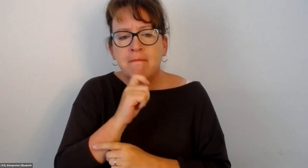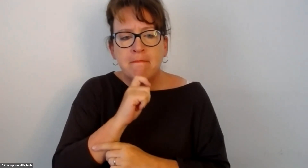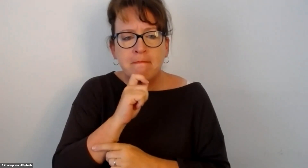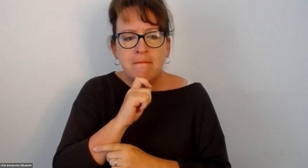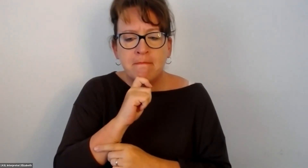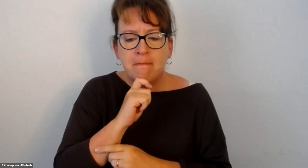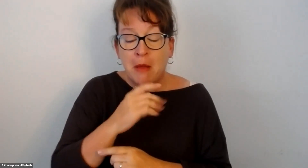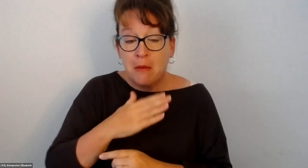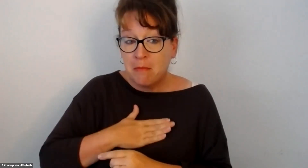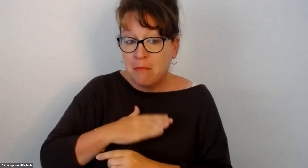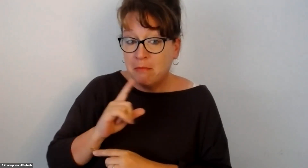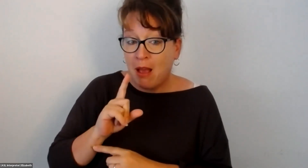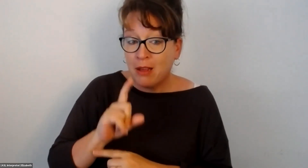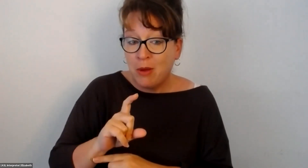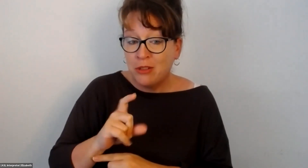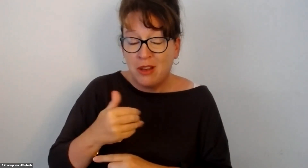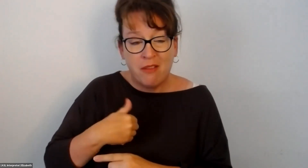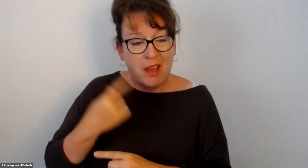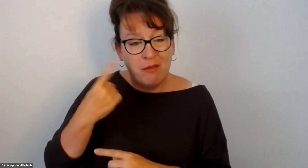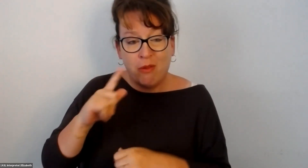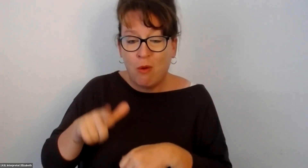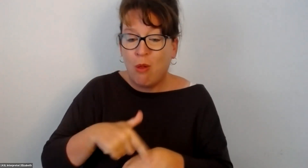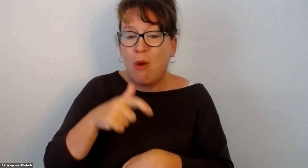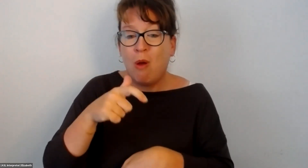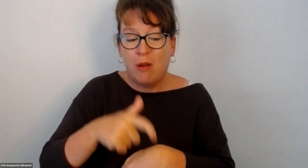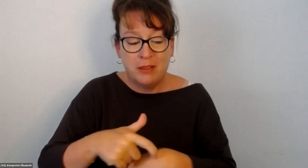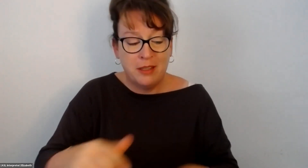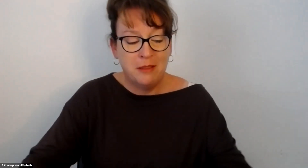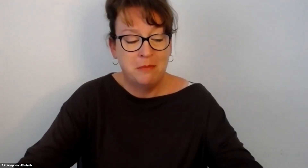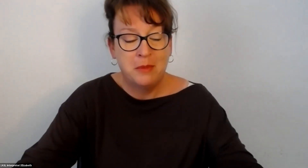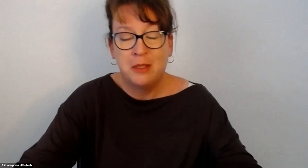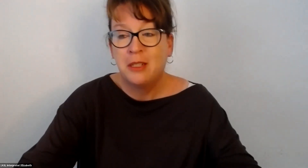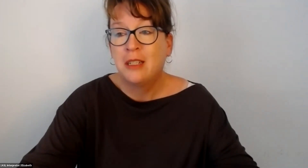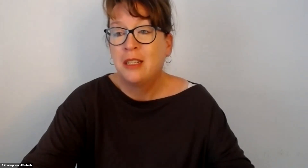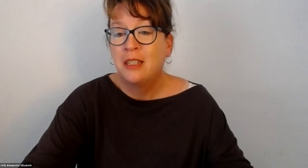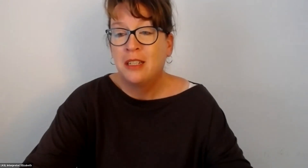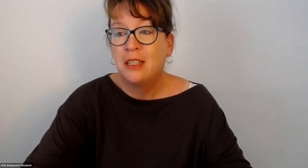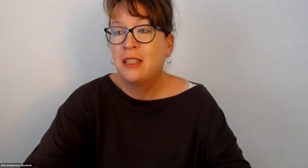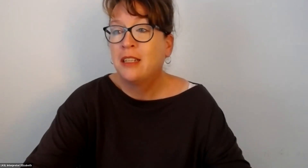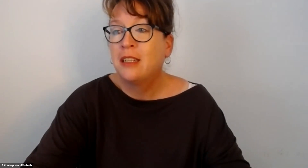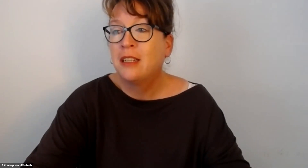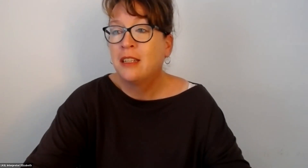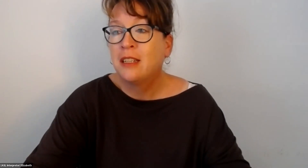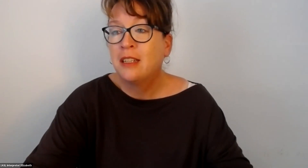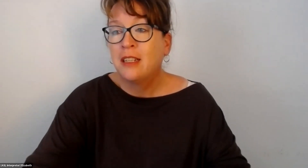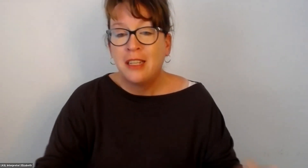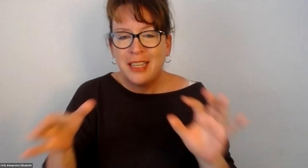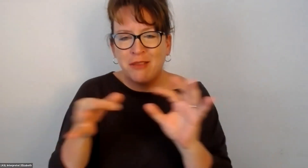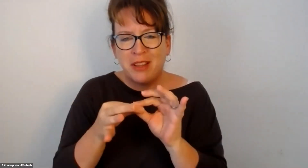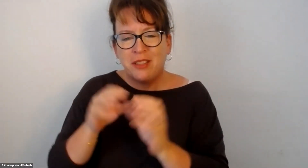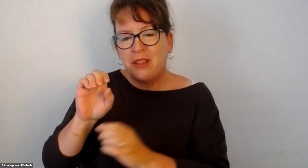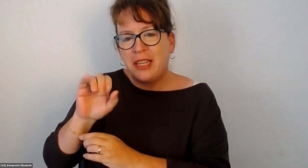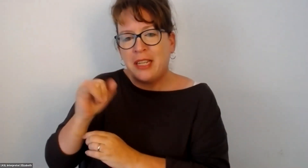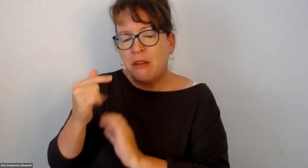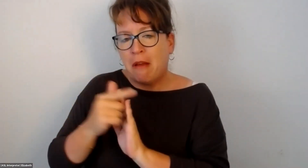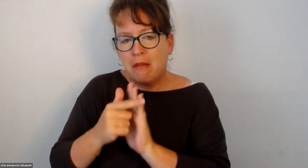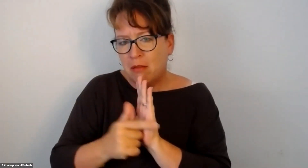best directed elsewhere? We want to encourage, where we can, transformative progress. So thinking